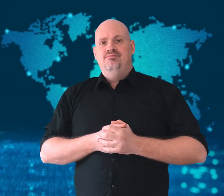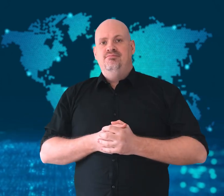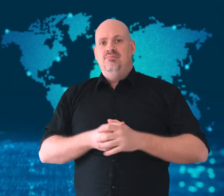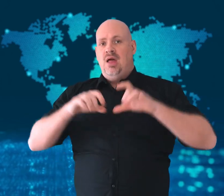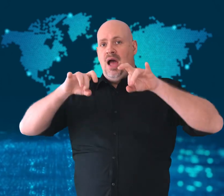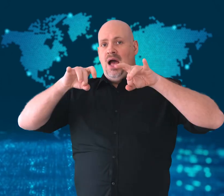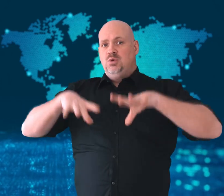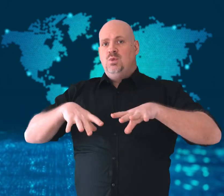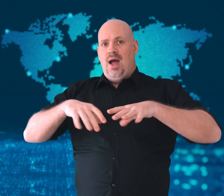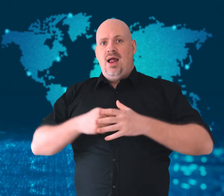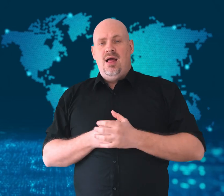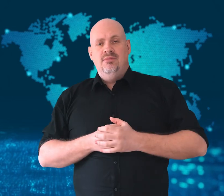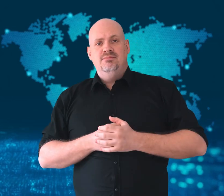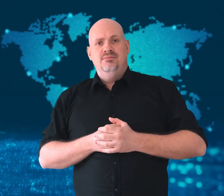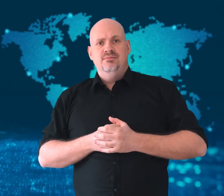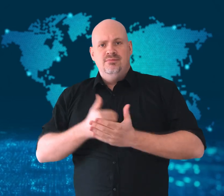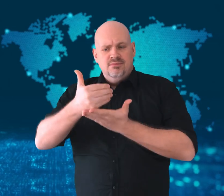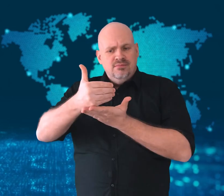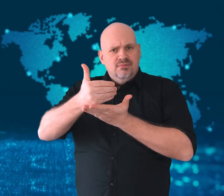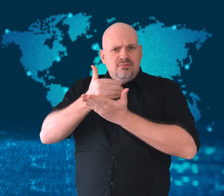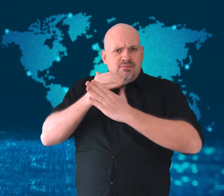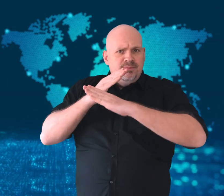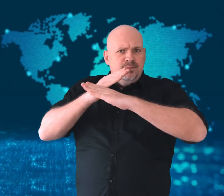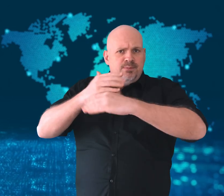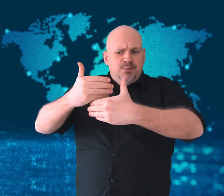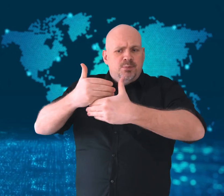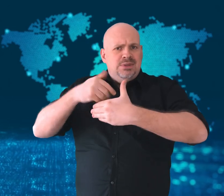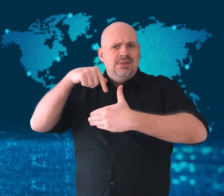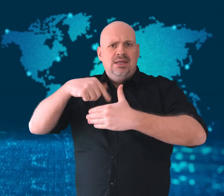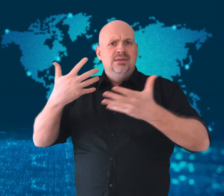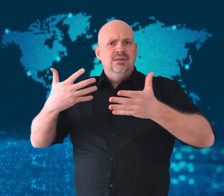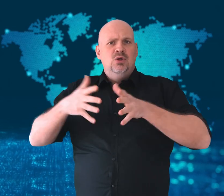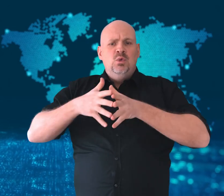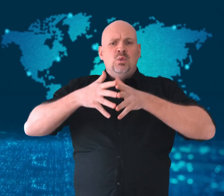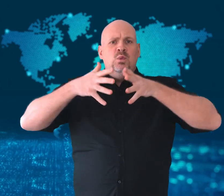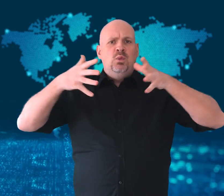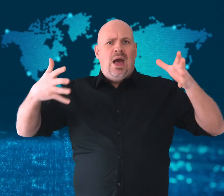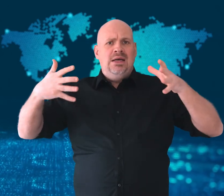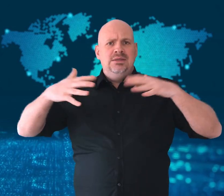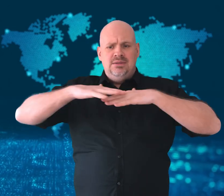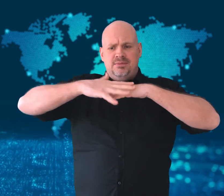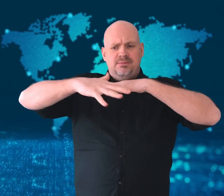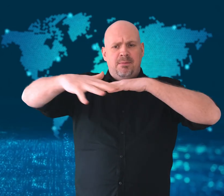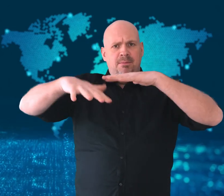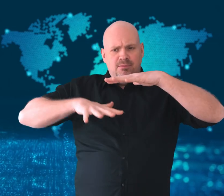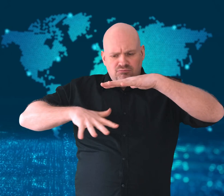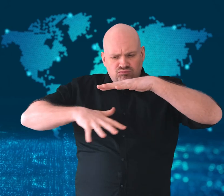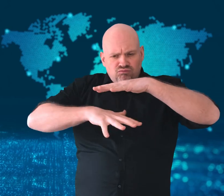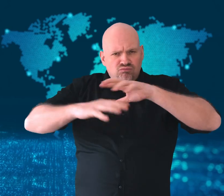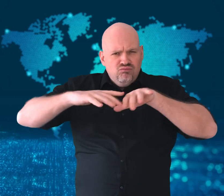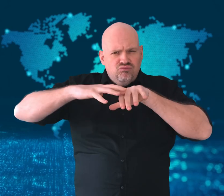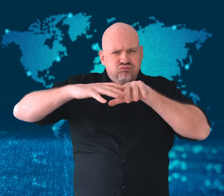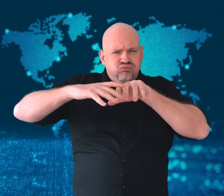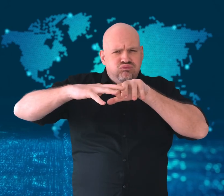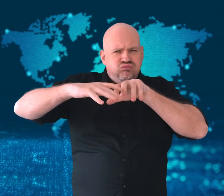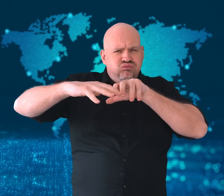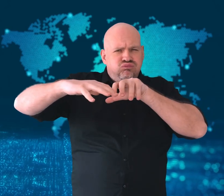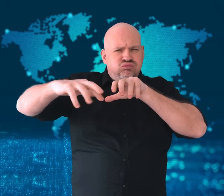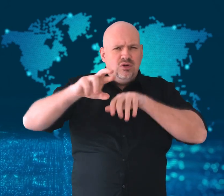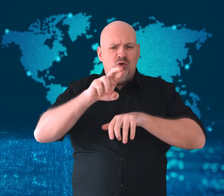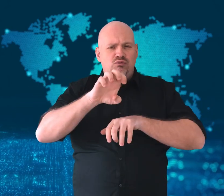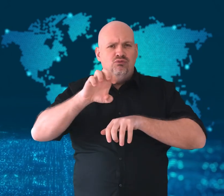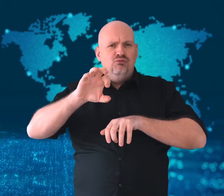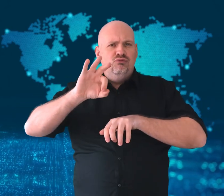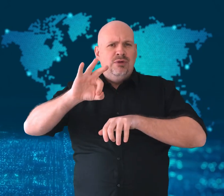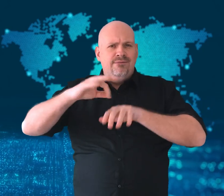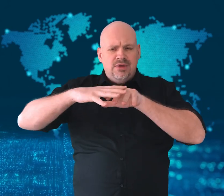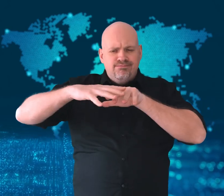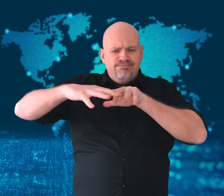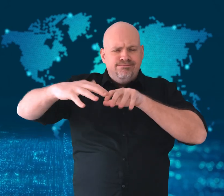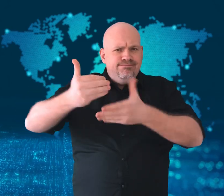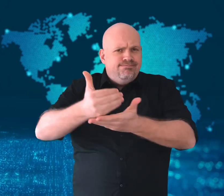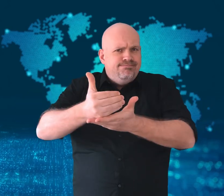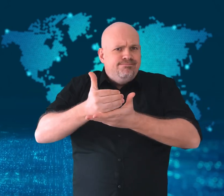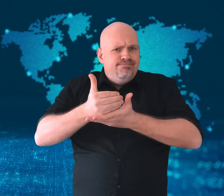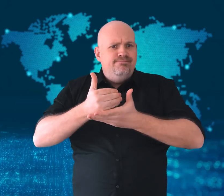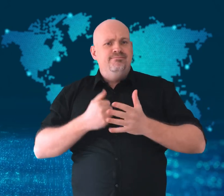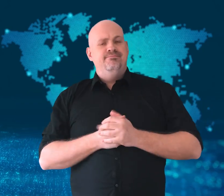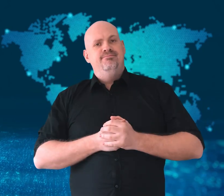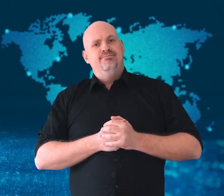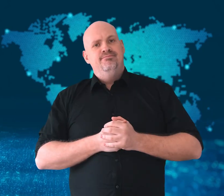Protecting Great Barrier Reef.